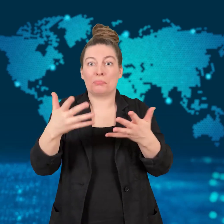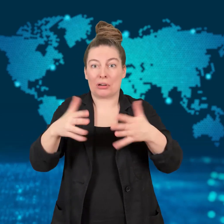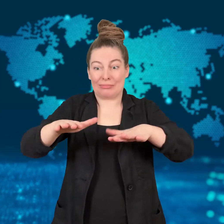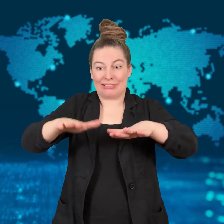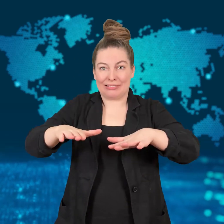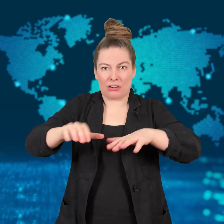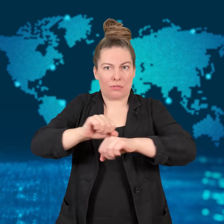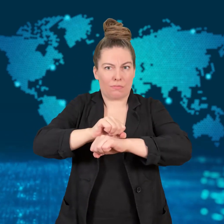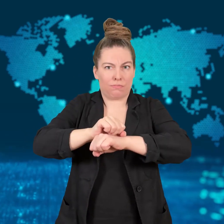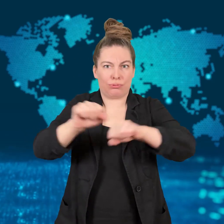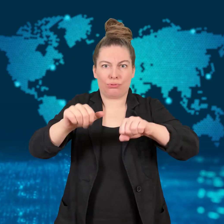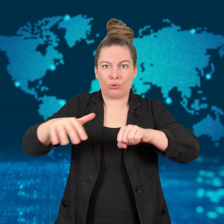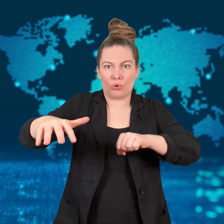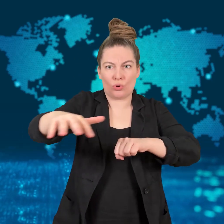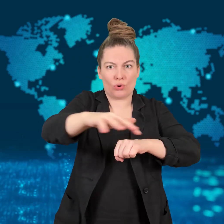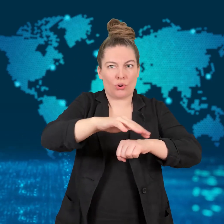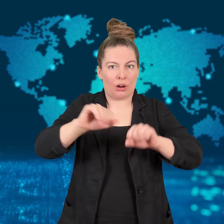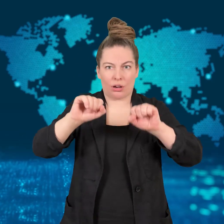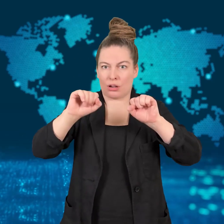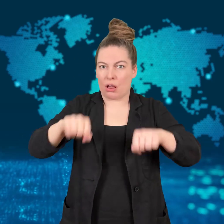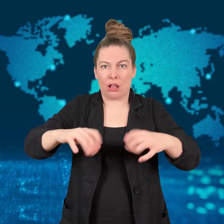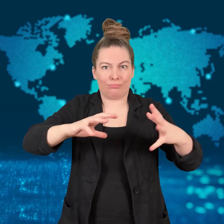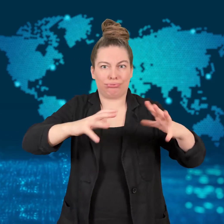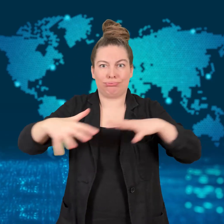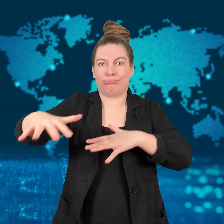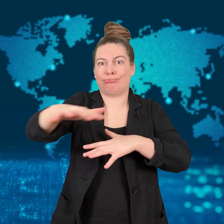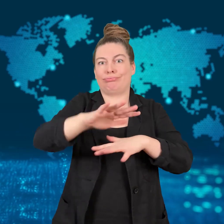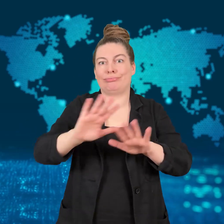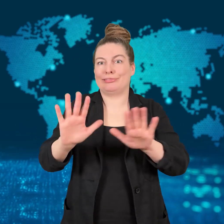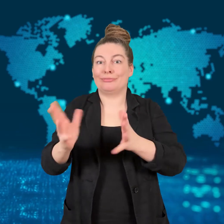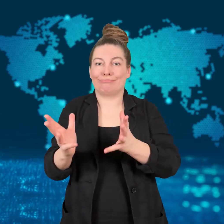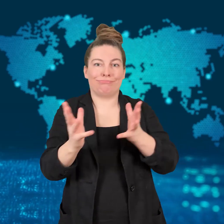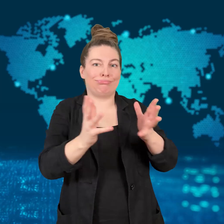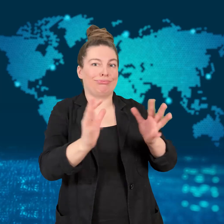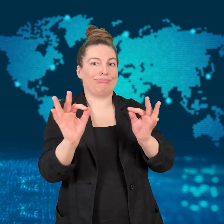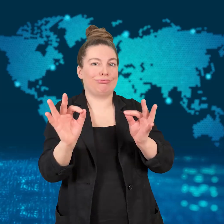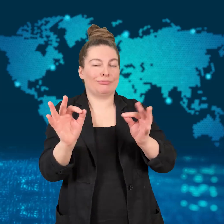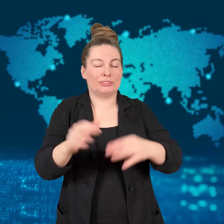and would have damaged nearby properties.